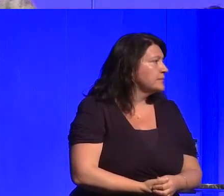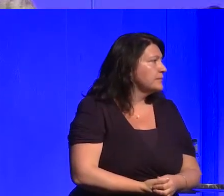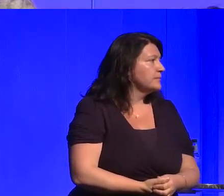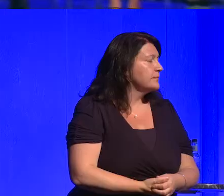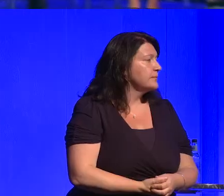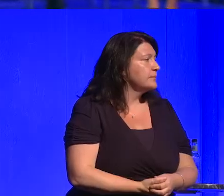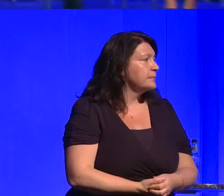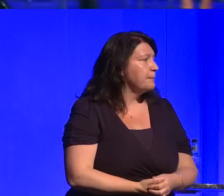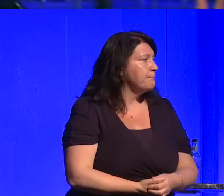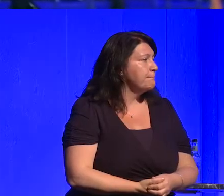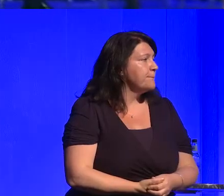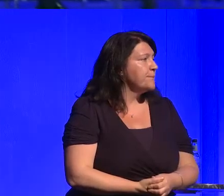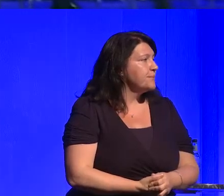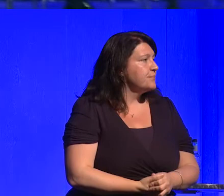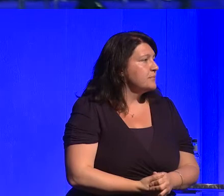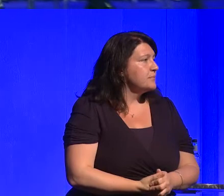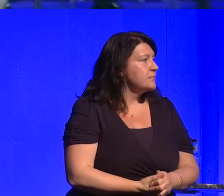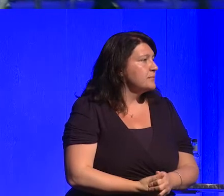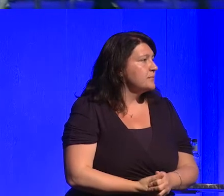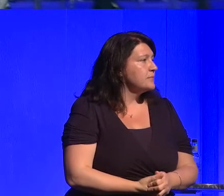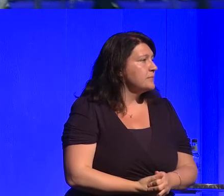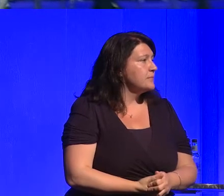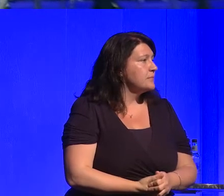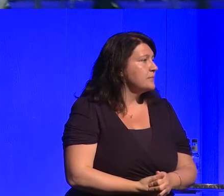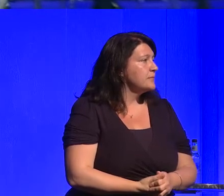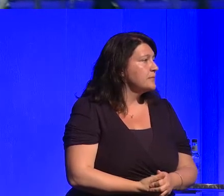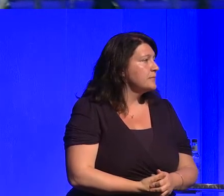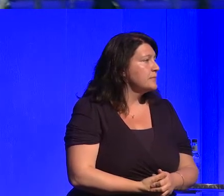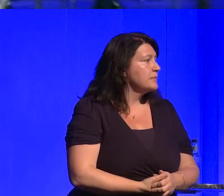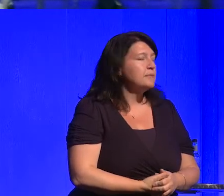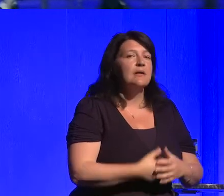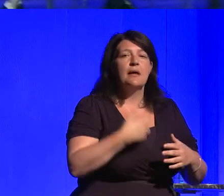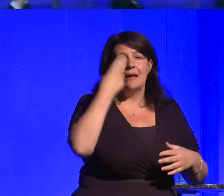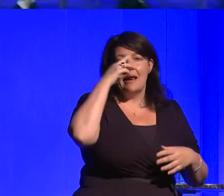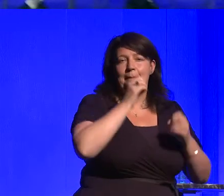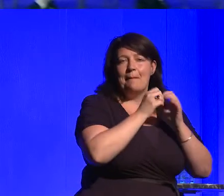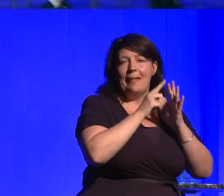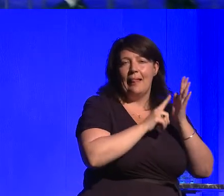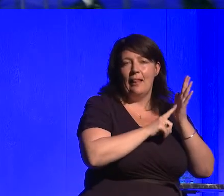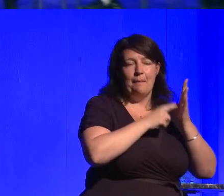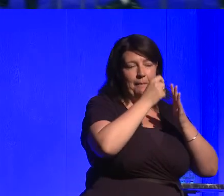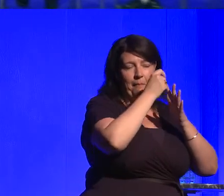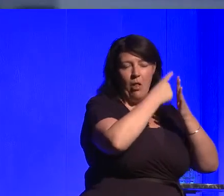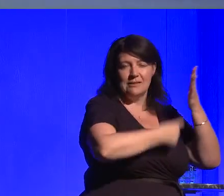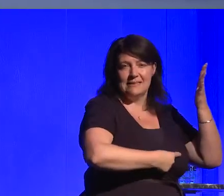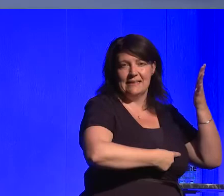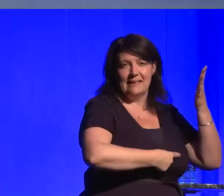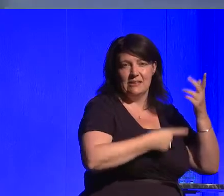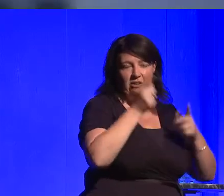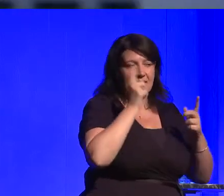I am Bill McCarthy, the Policy Director for NHS England.